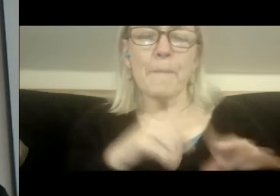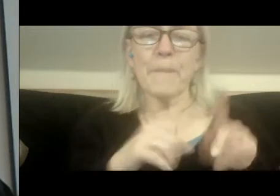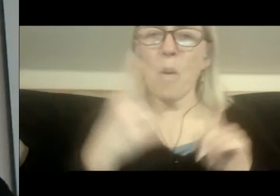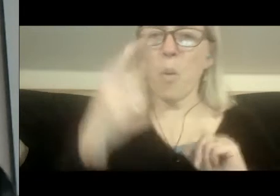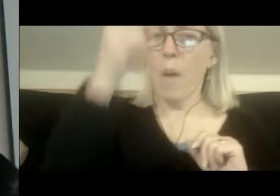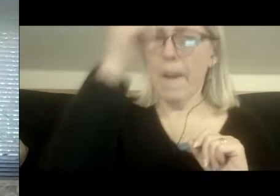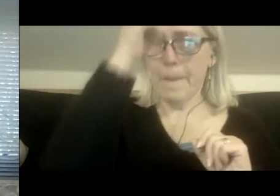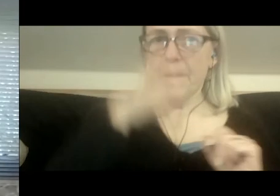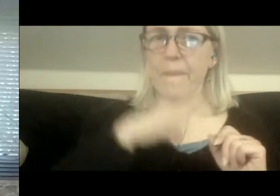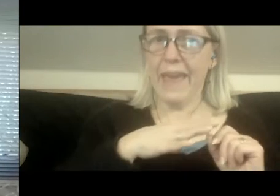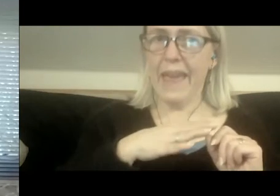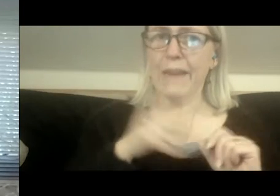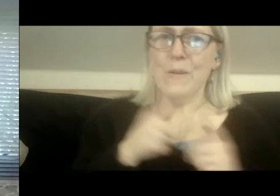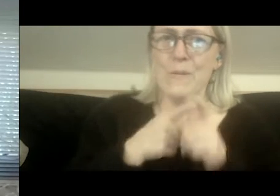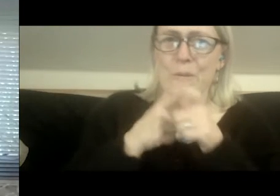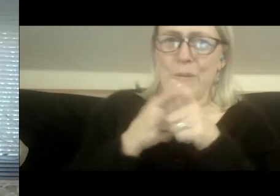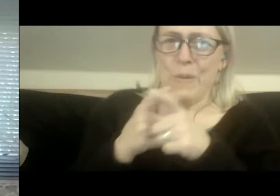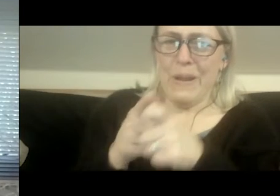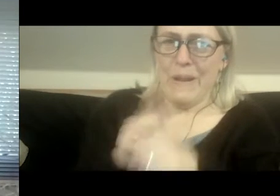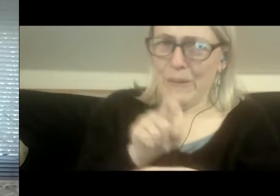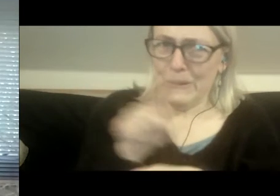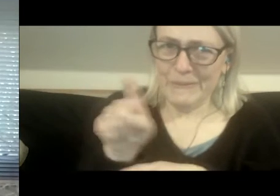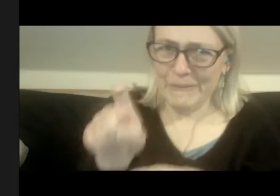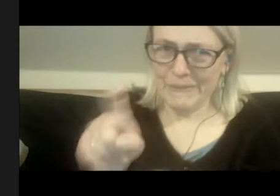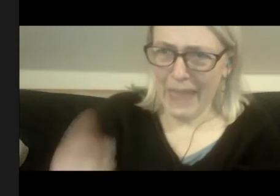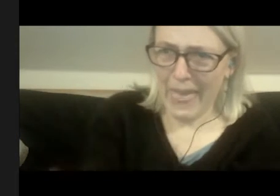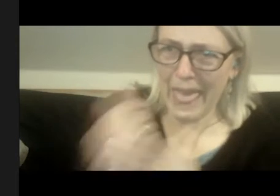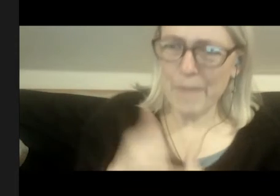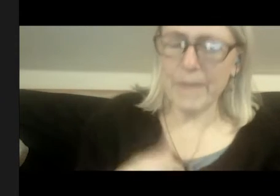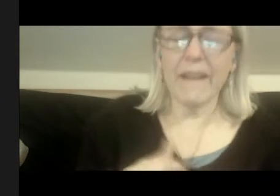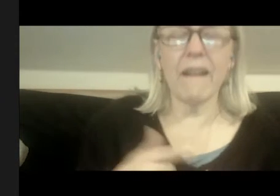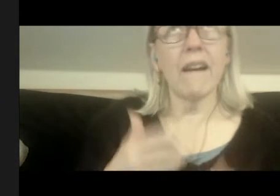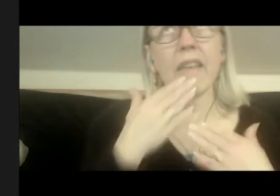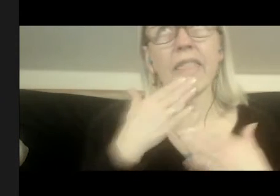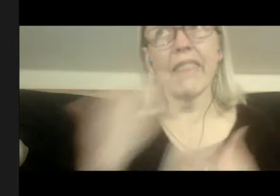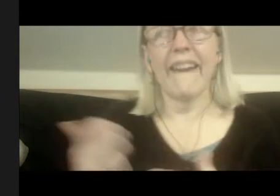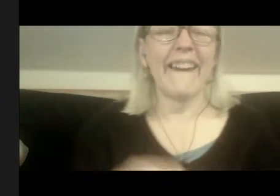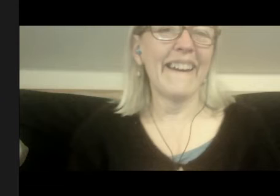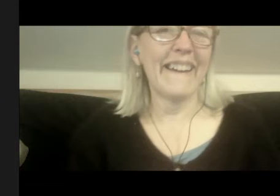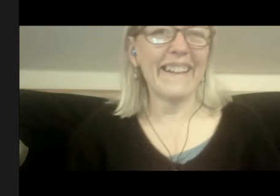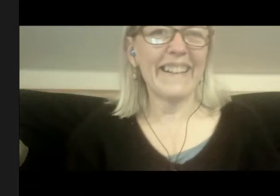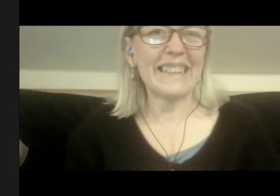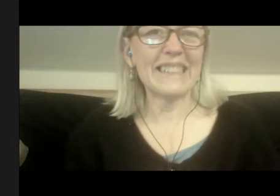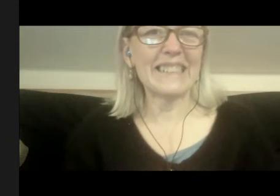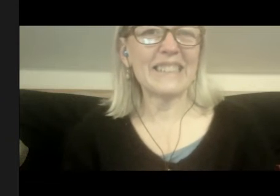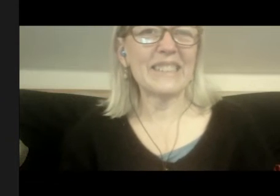And I just, yeah. Yeah. That was nice. While everybody's pointing the finger and laughing at you, he's helping you. Yeah!